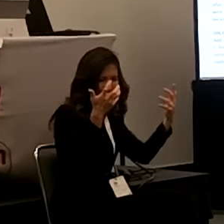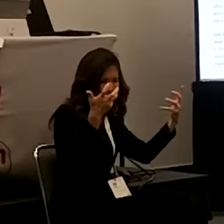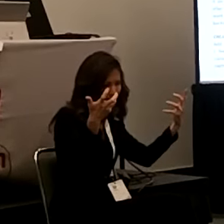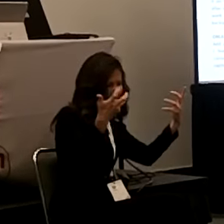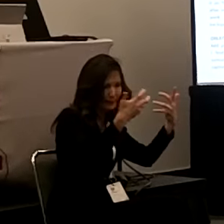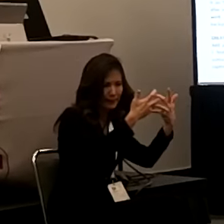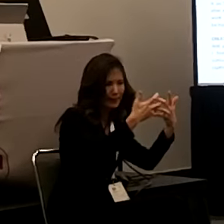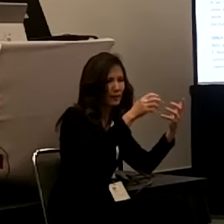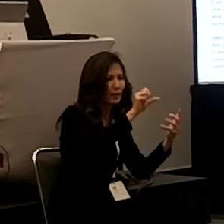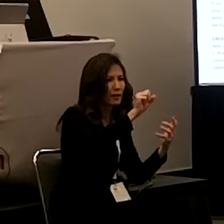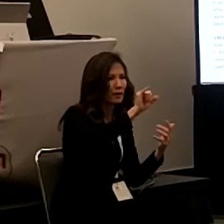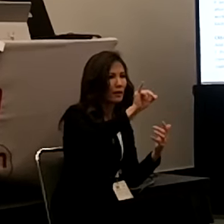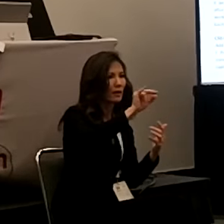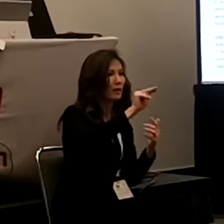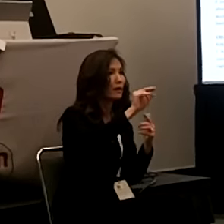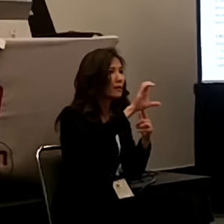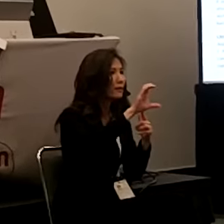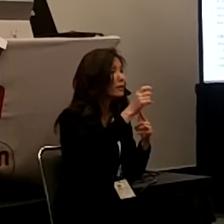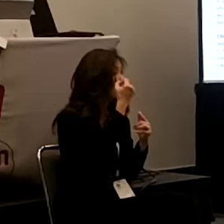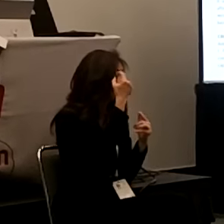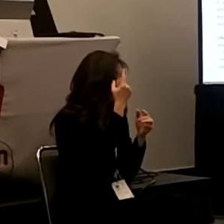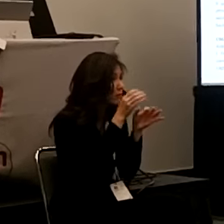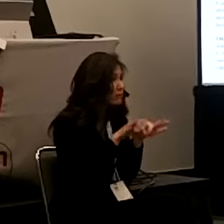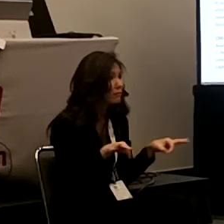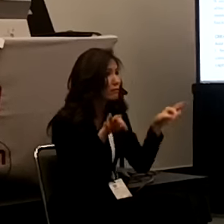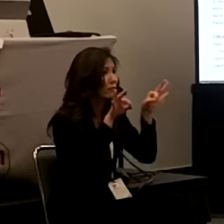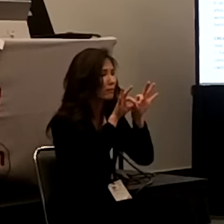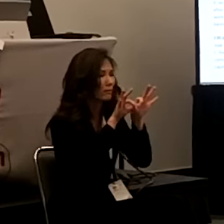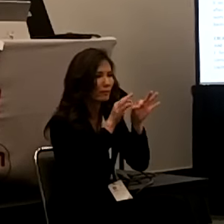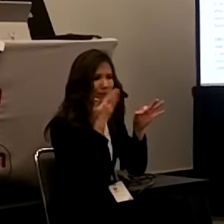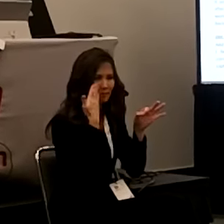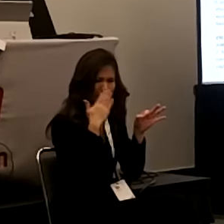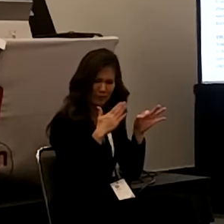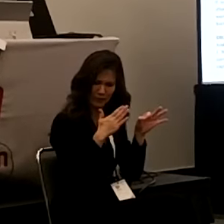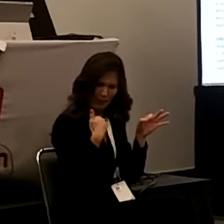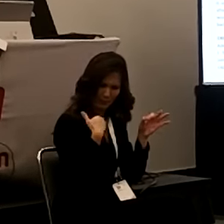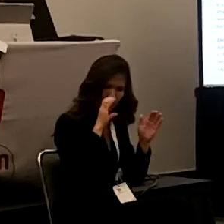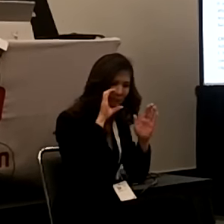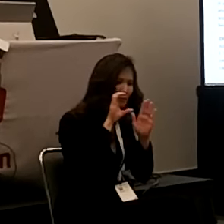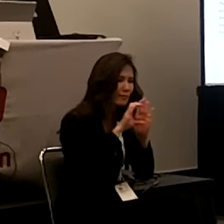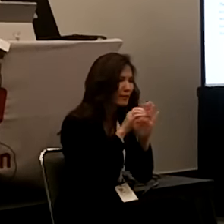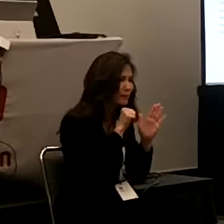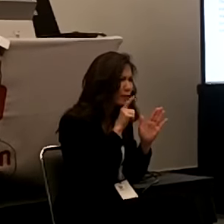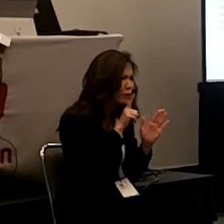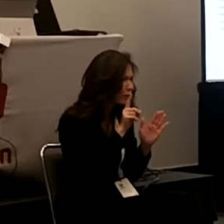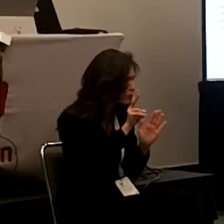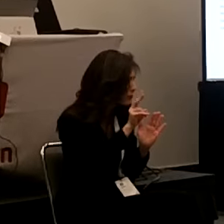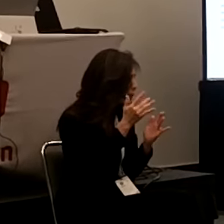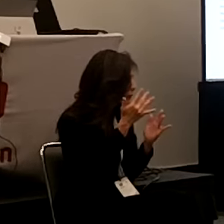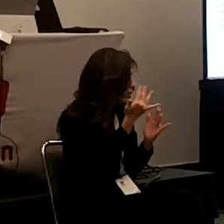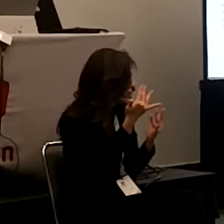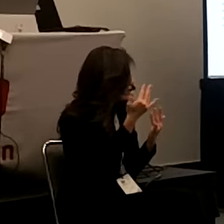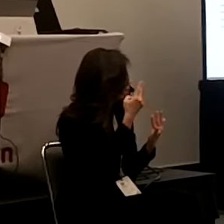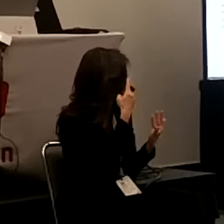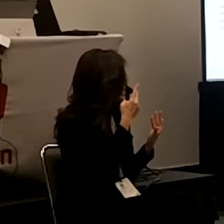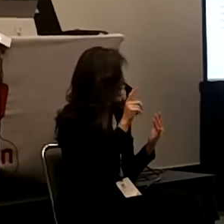and then, you have to make sure when you get to it - I don't even know if I have a picture... Let's see, do I? I probably should've done that.